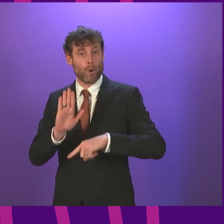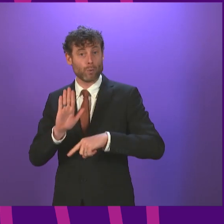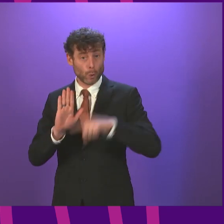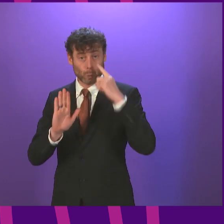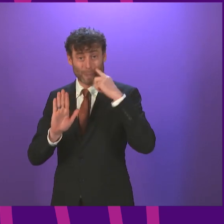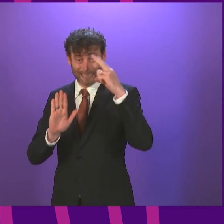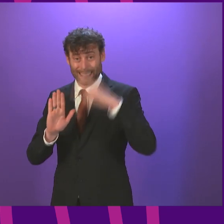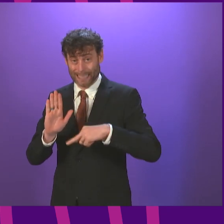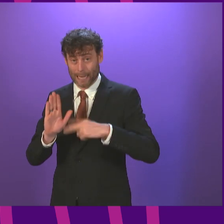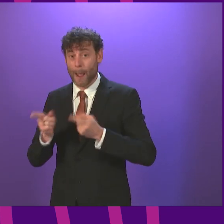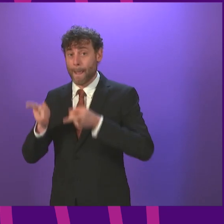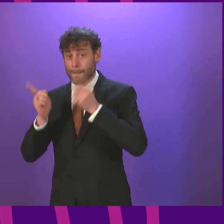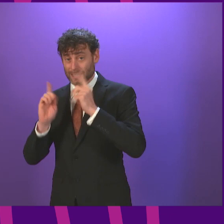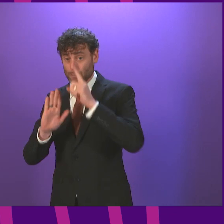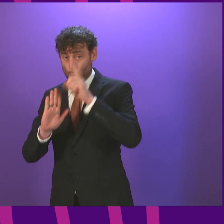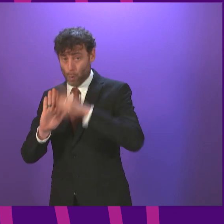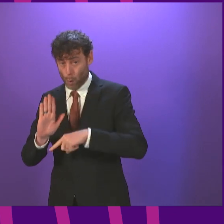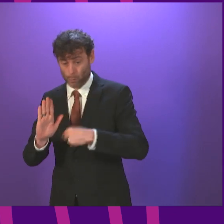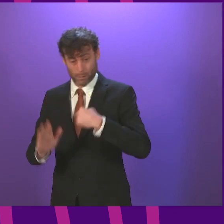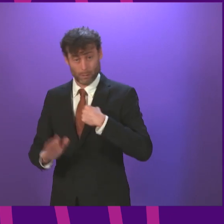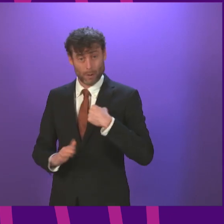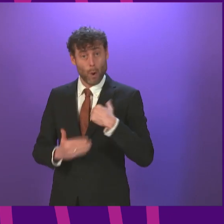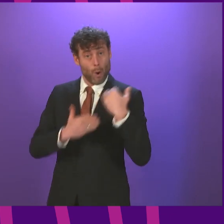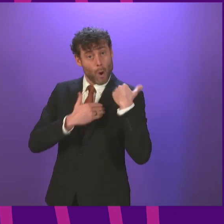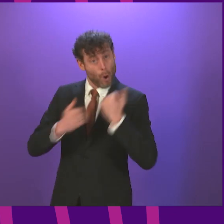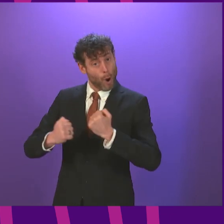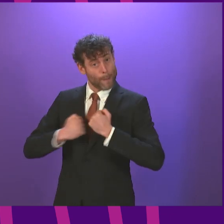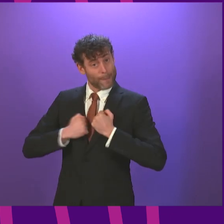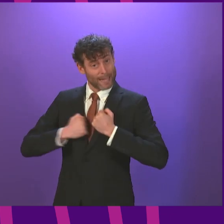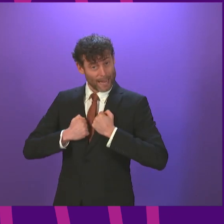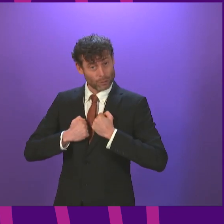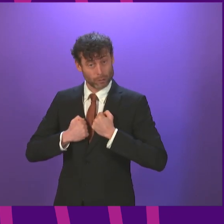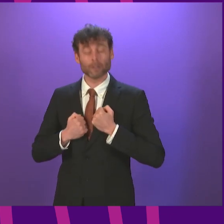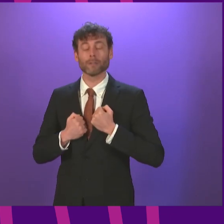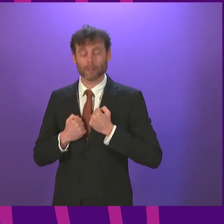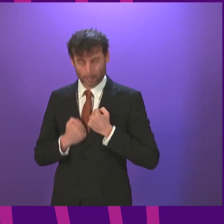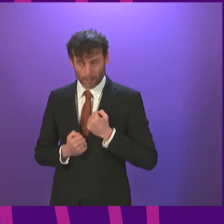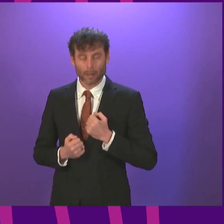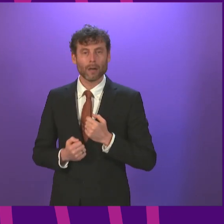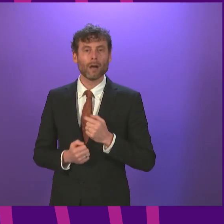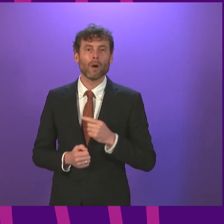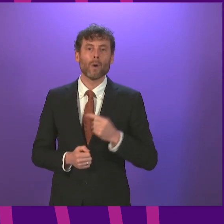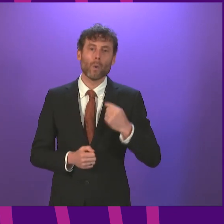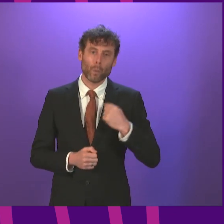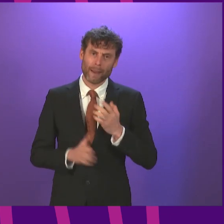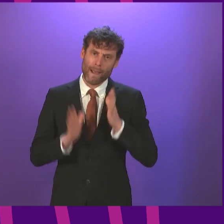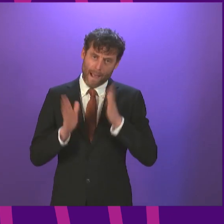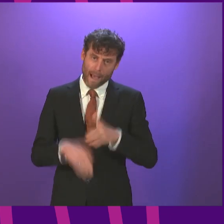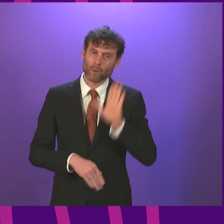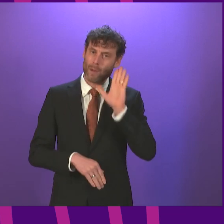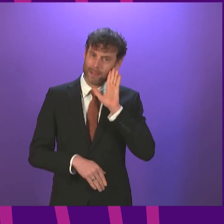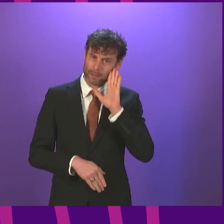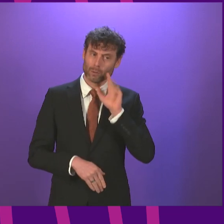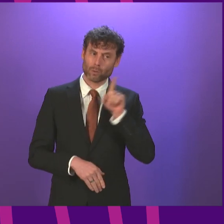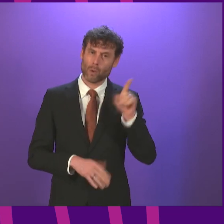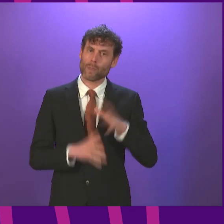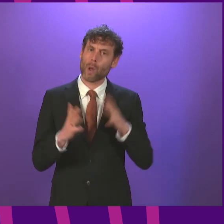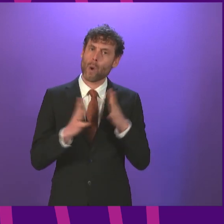in terms of the obligations on ministers, we are duty bound to ensure that we take into